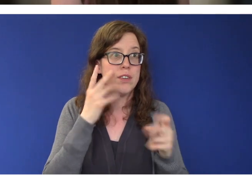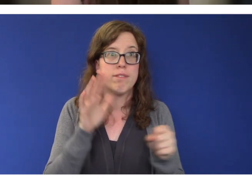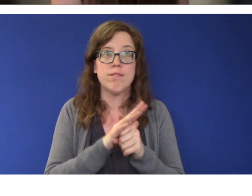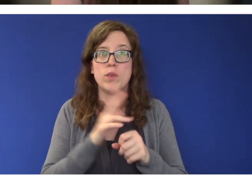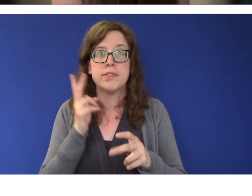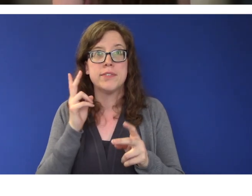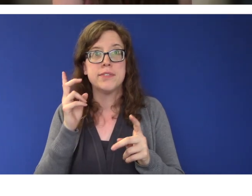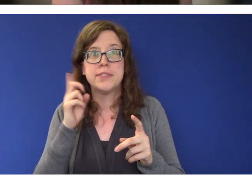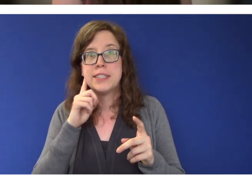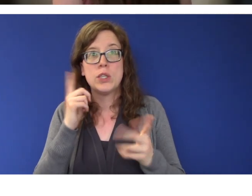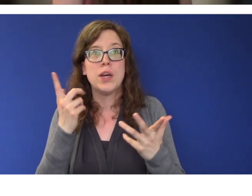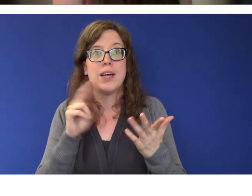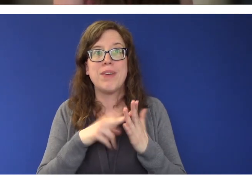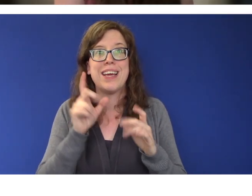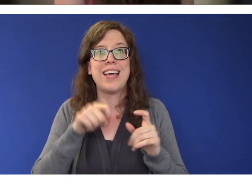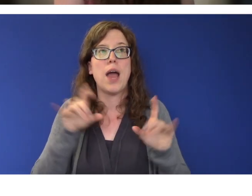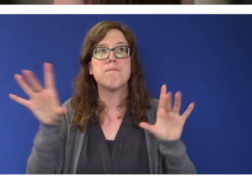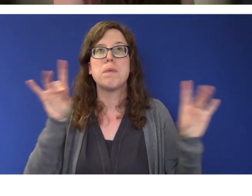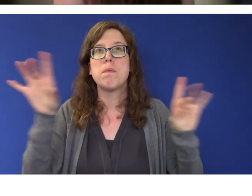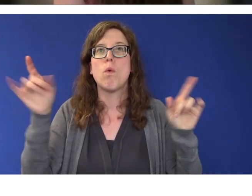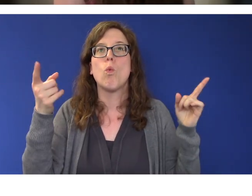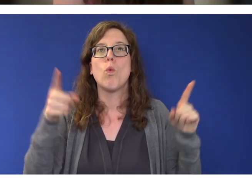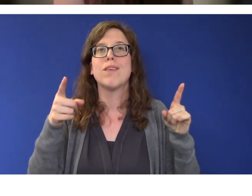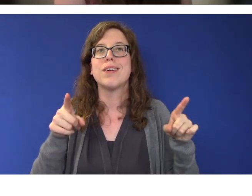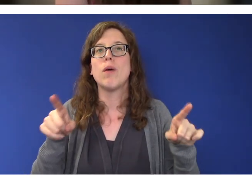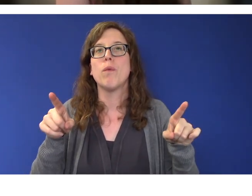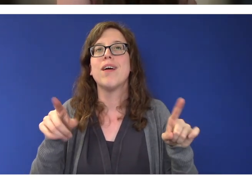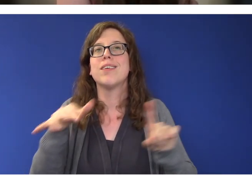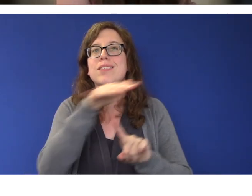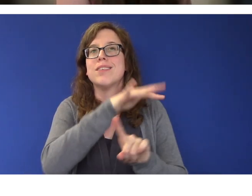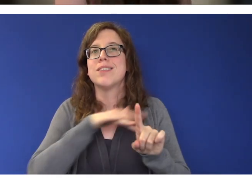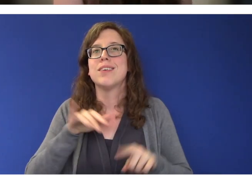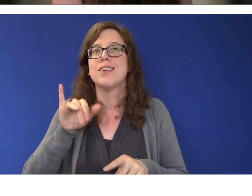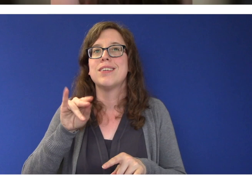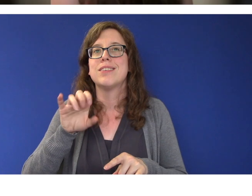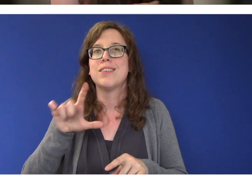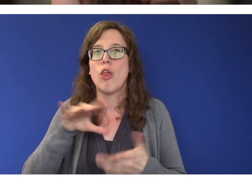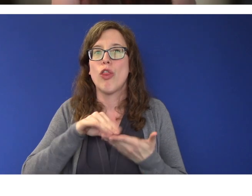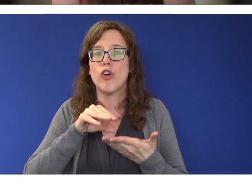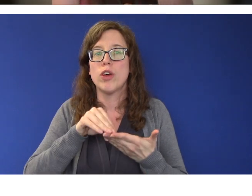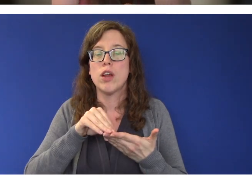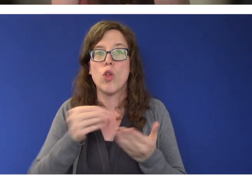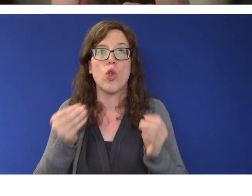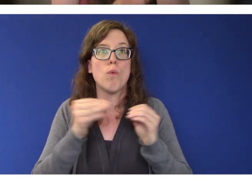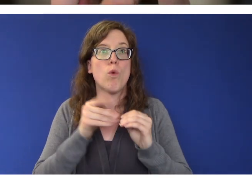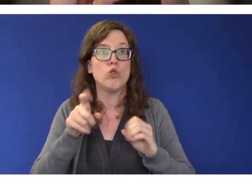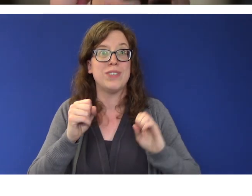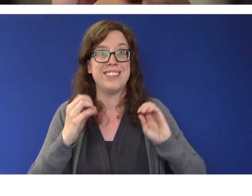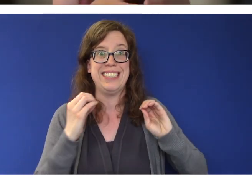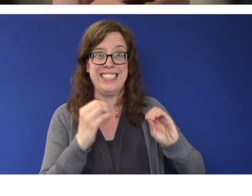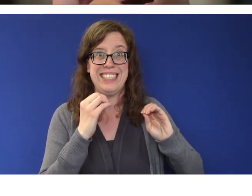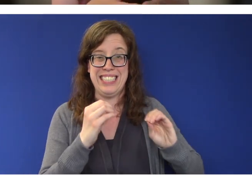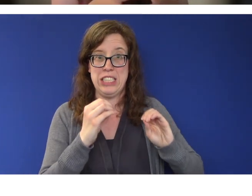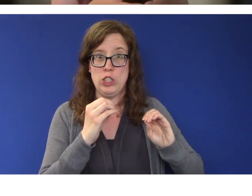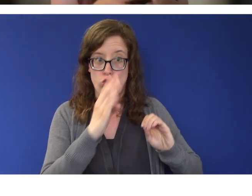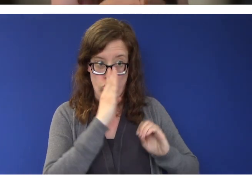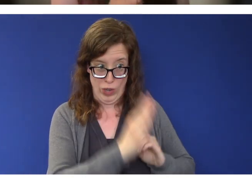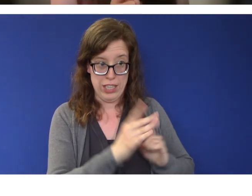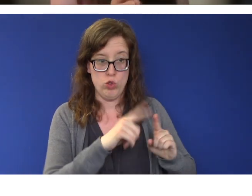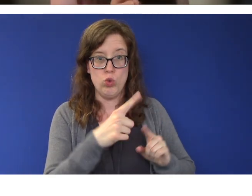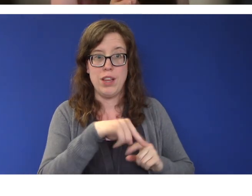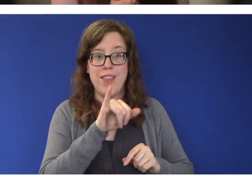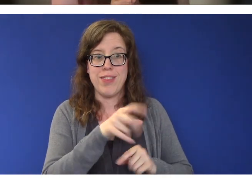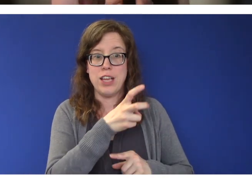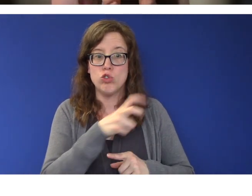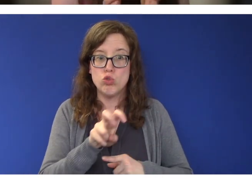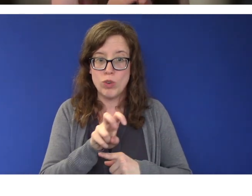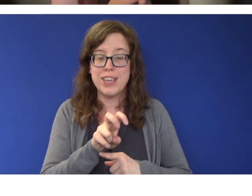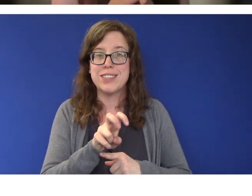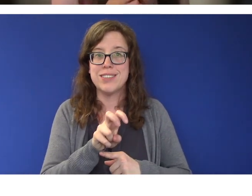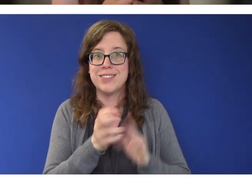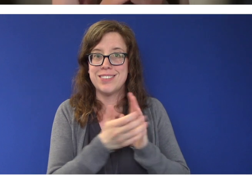learn those skills incidentally, so the more you can teach those transition skills in a direct,